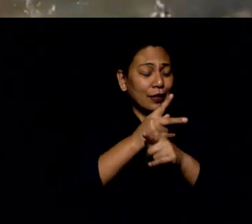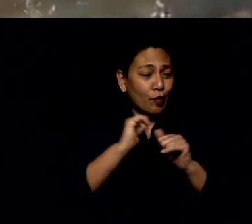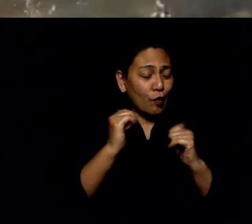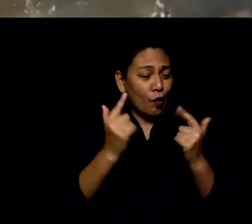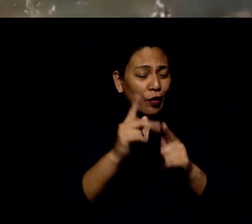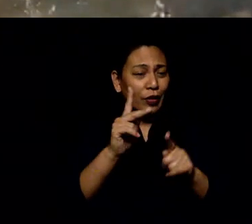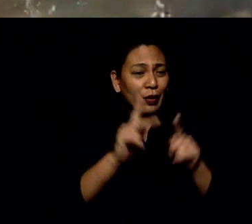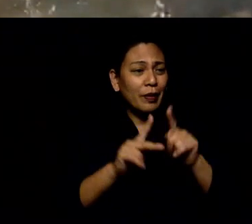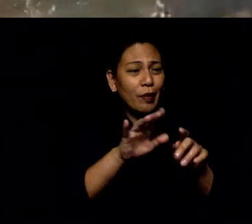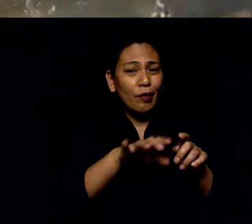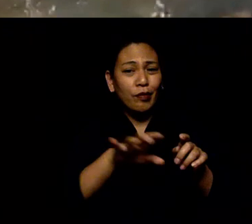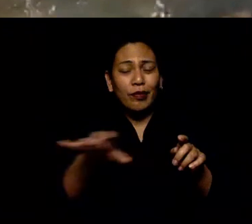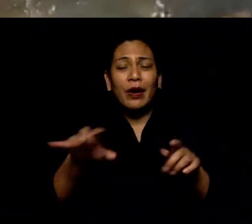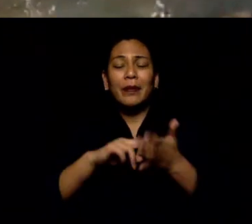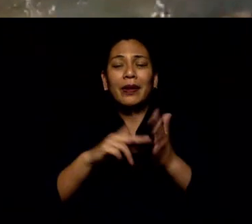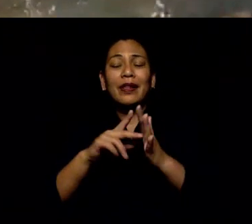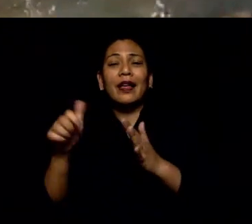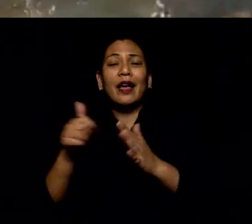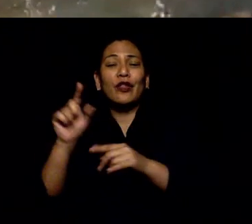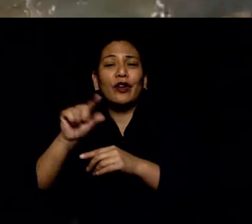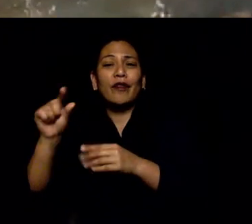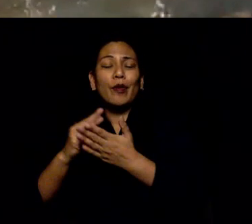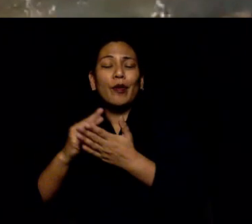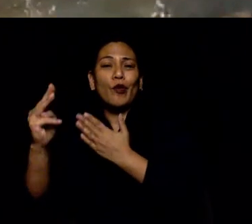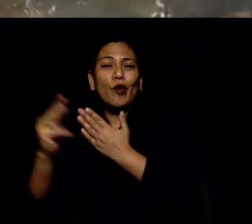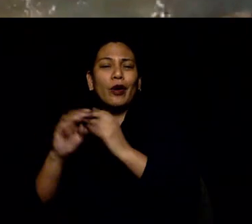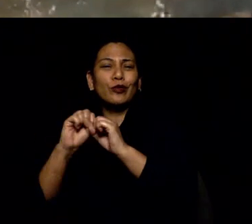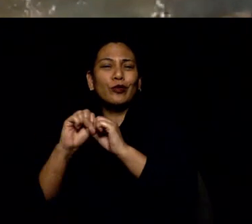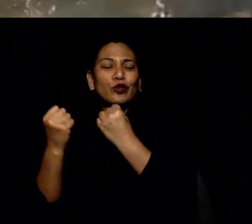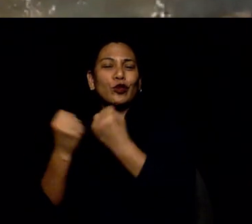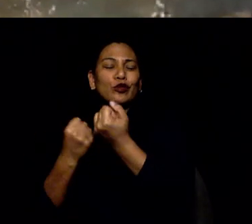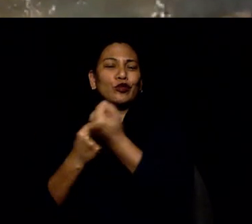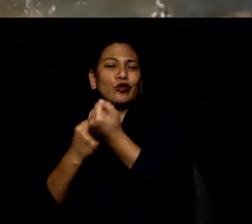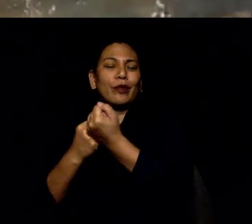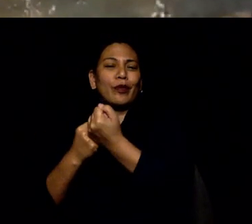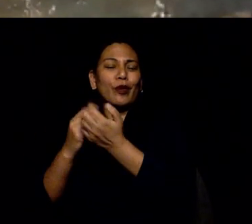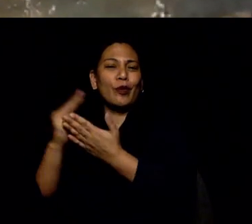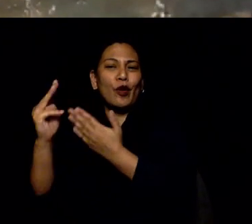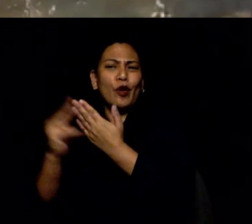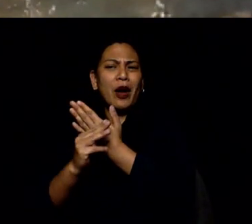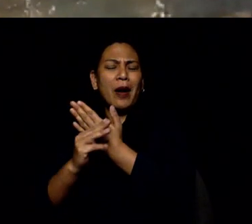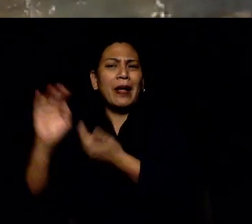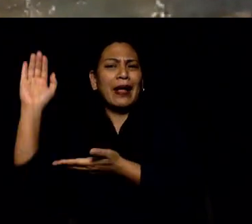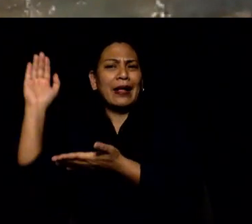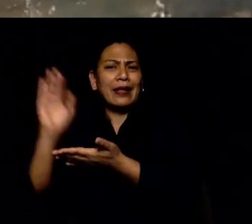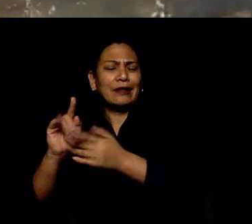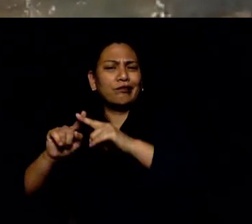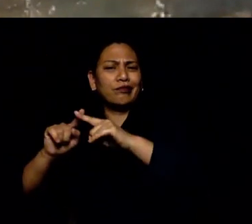governmental programs that are supposed to be there to help people in difficulty.